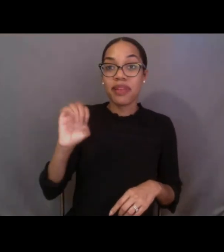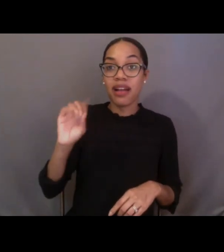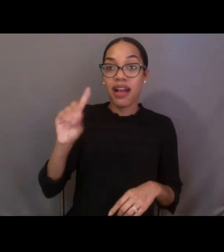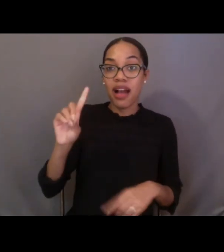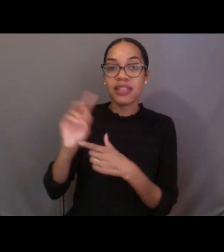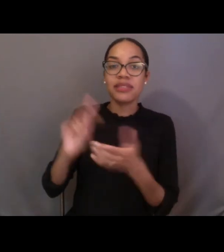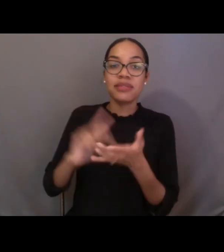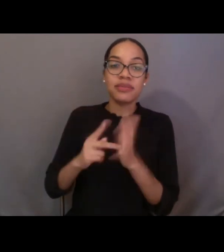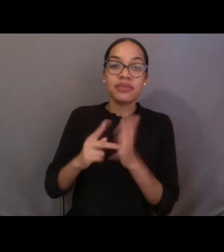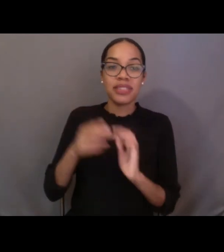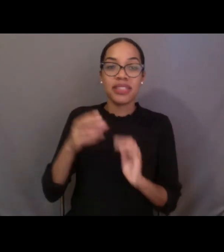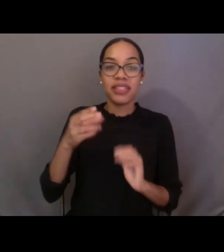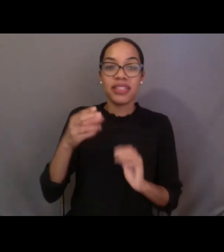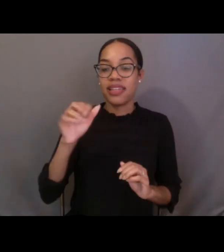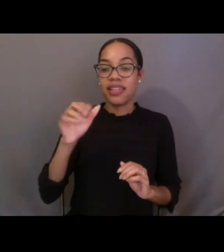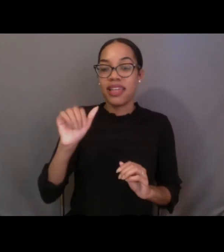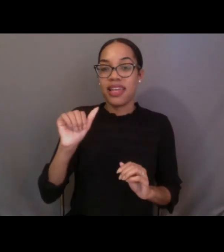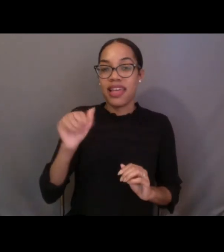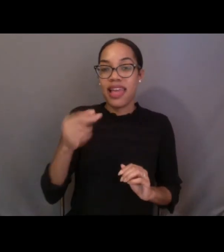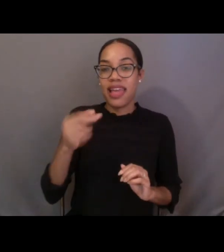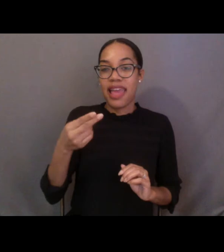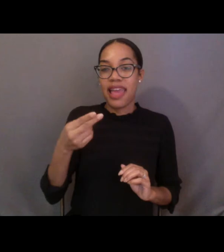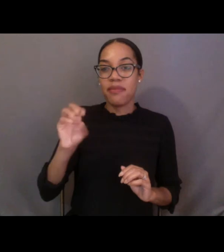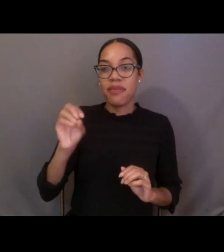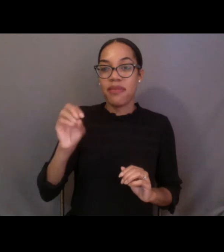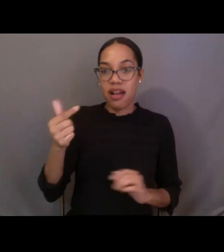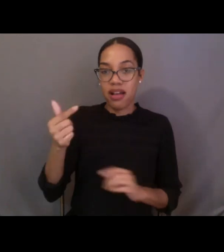But same thing, it has a big, strong shell that can open and close.